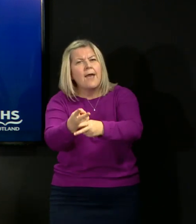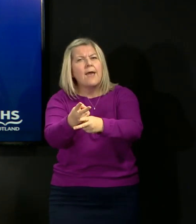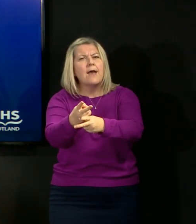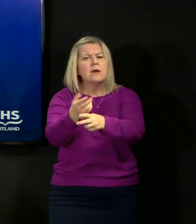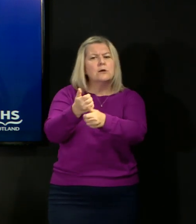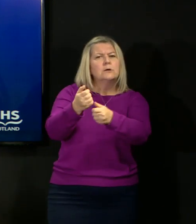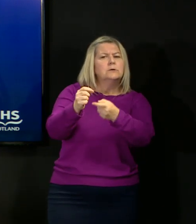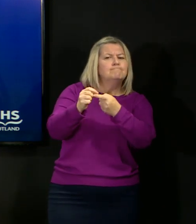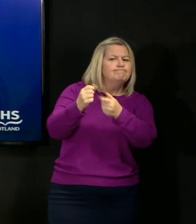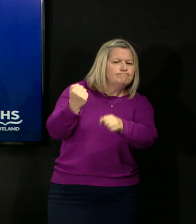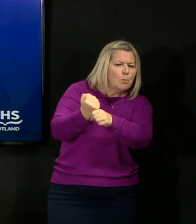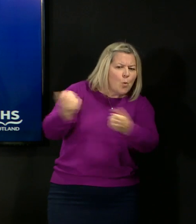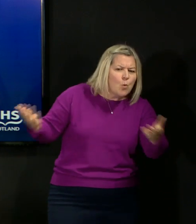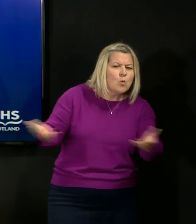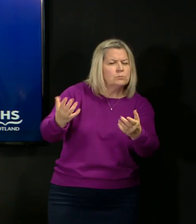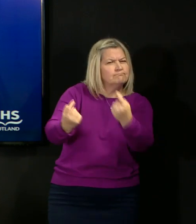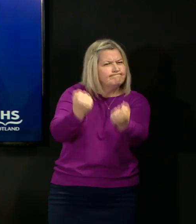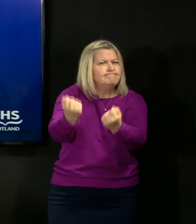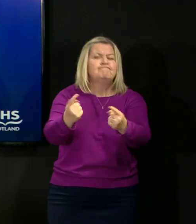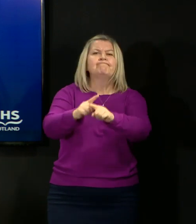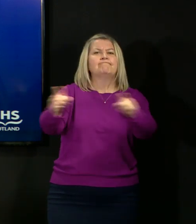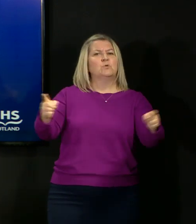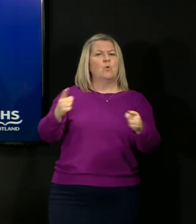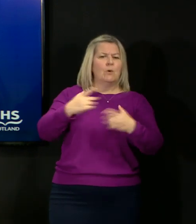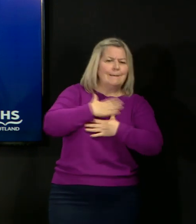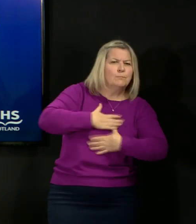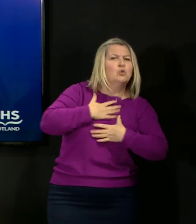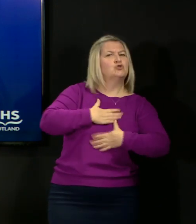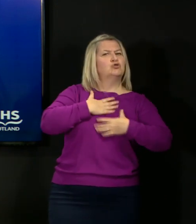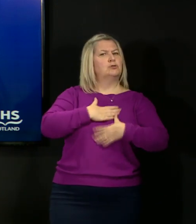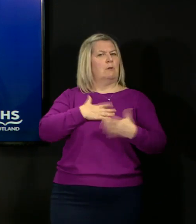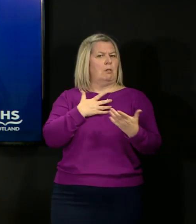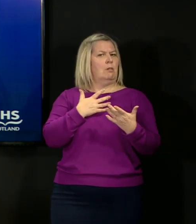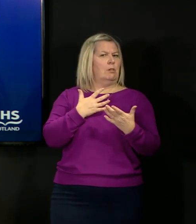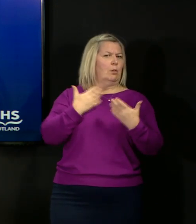psychological wellbeing, and address practical concerns. It also provides